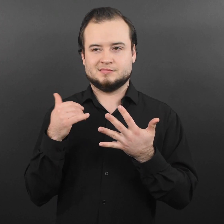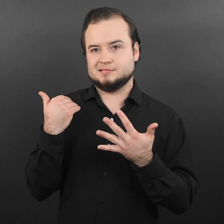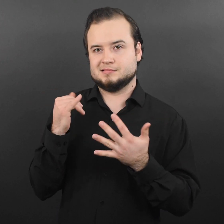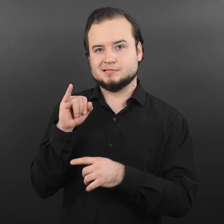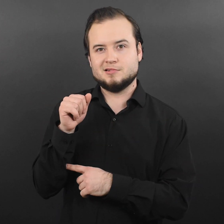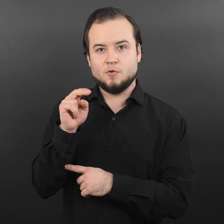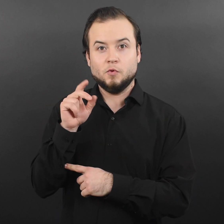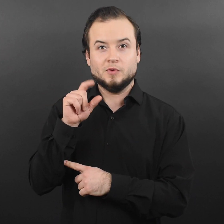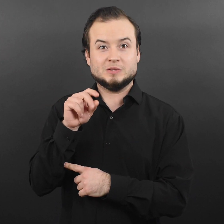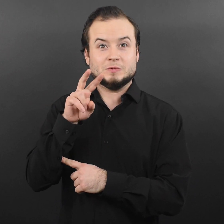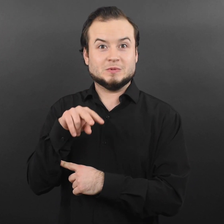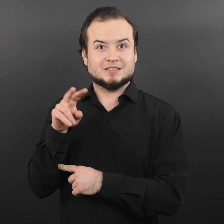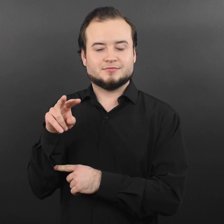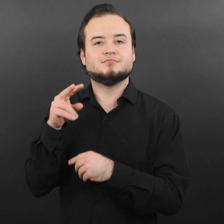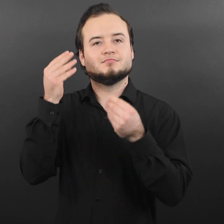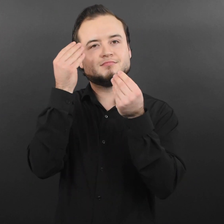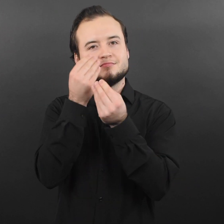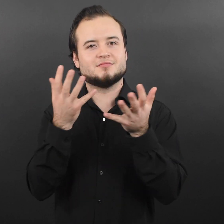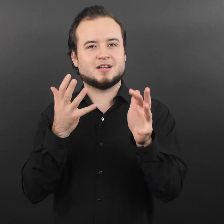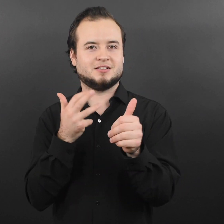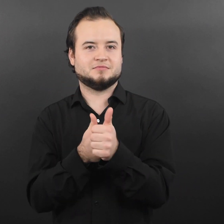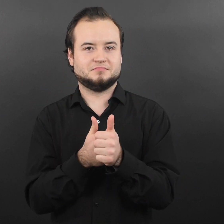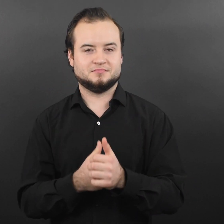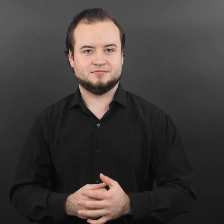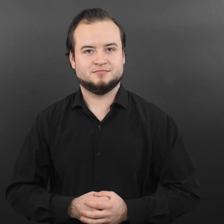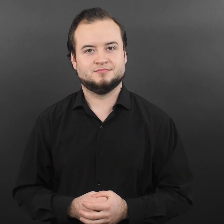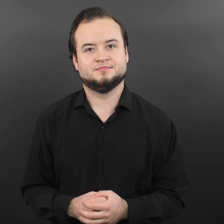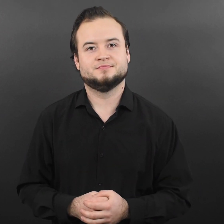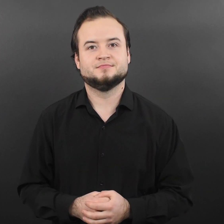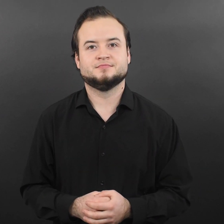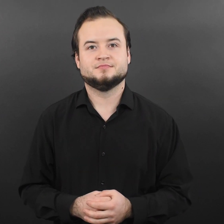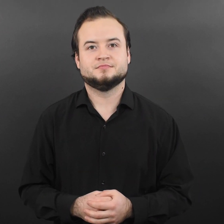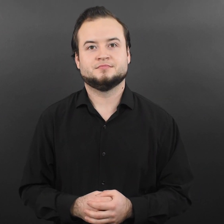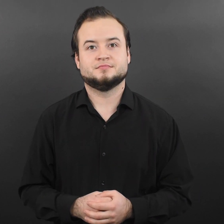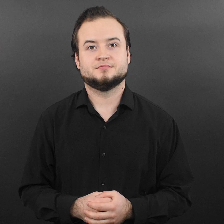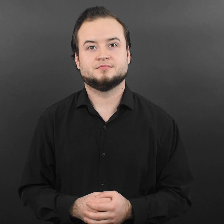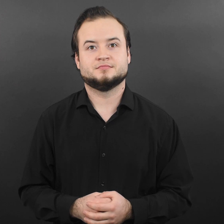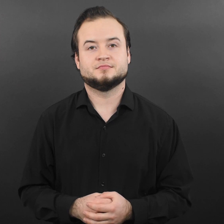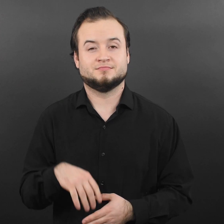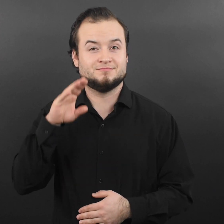Mask requirements updated Jan 2022